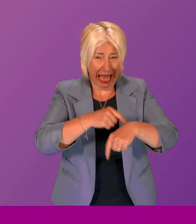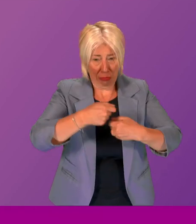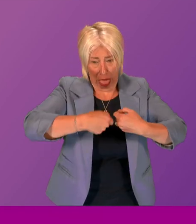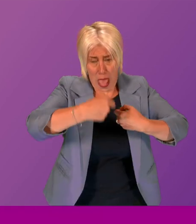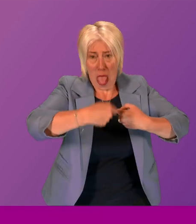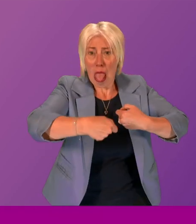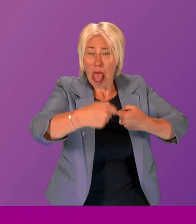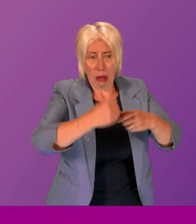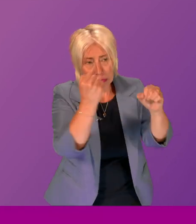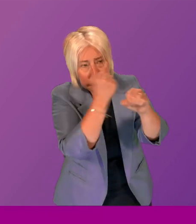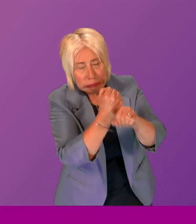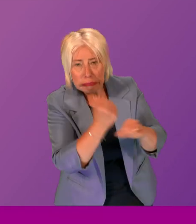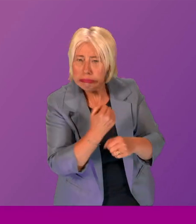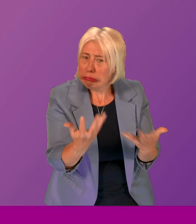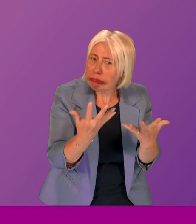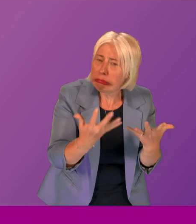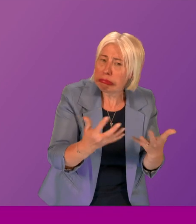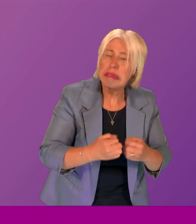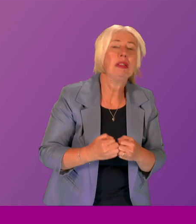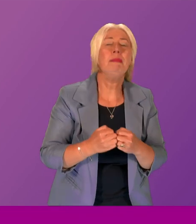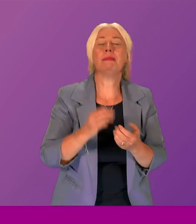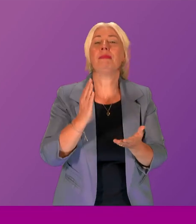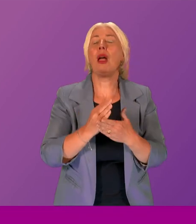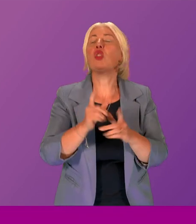that the restoration is taking. As part of the context, it would be fair to say that,